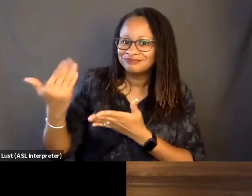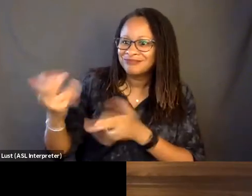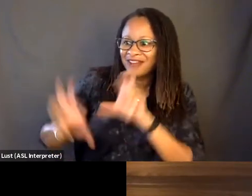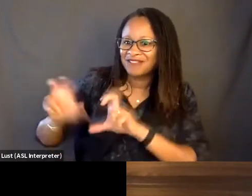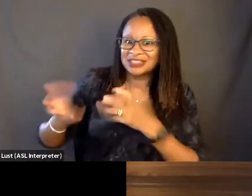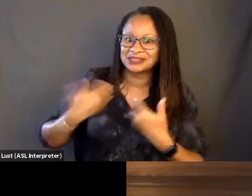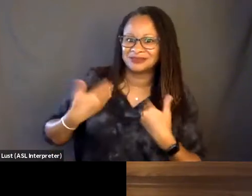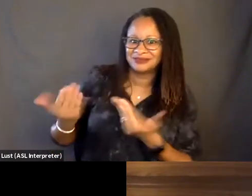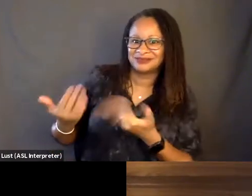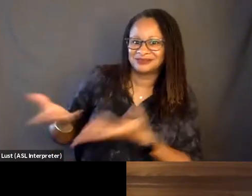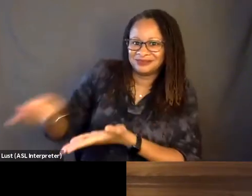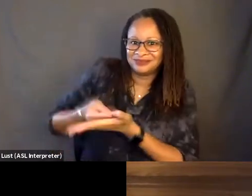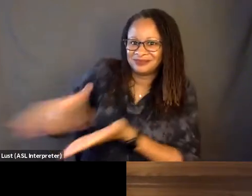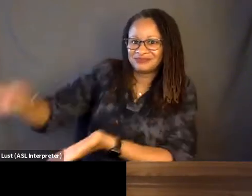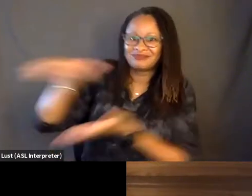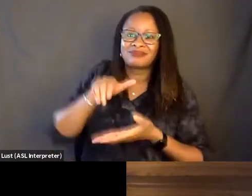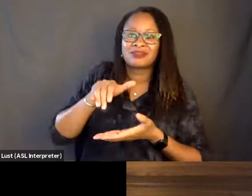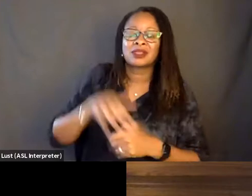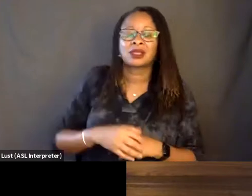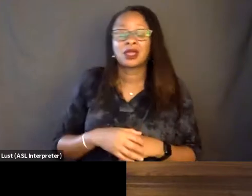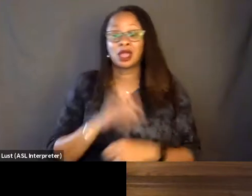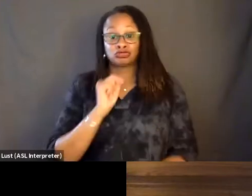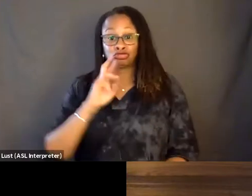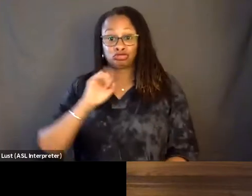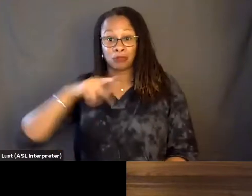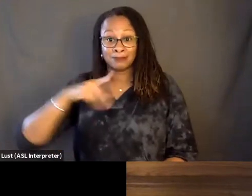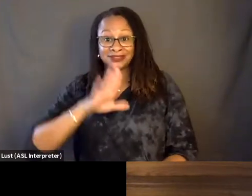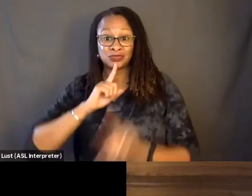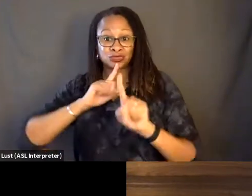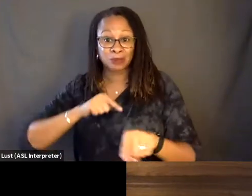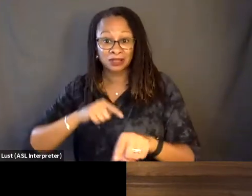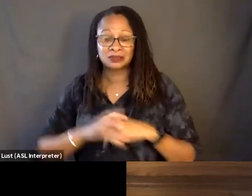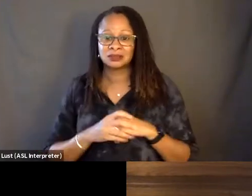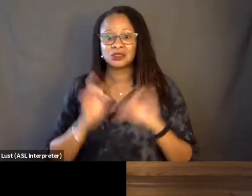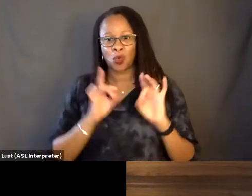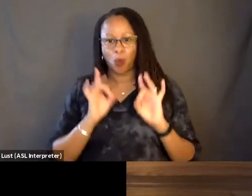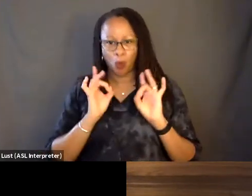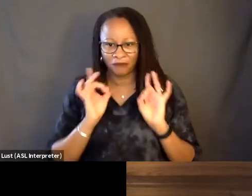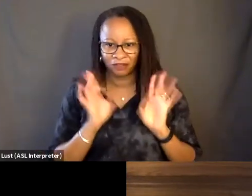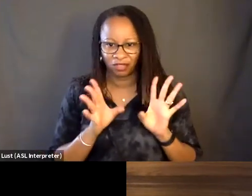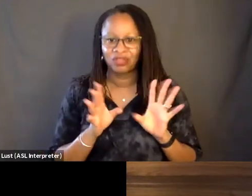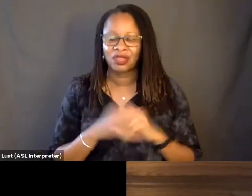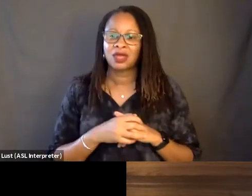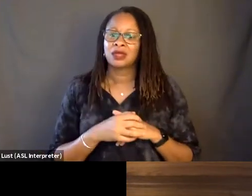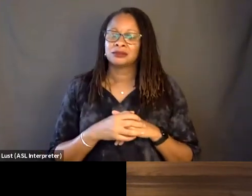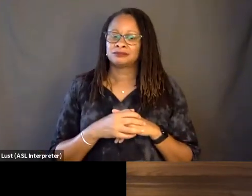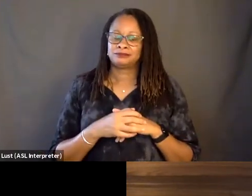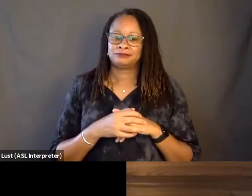So while Trump's response has been horrendous, he is not alone.